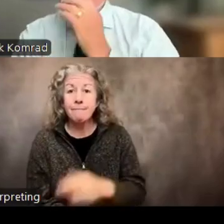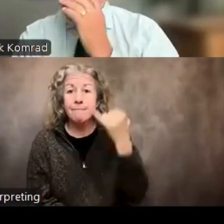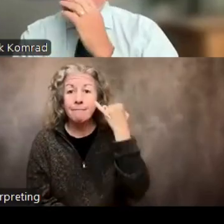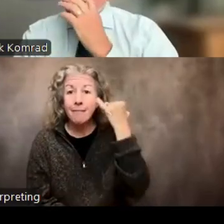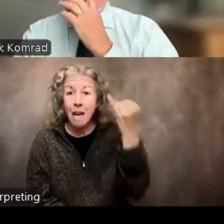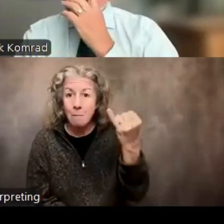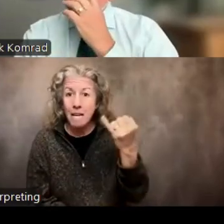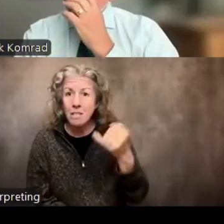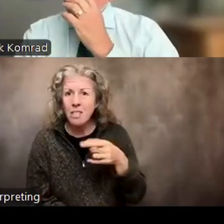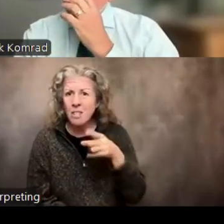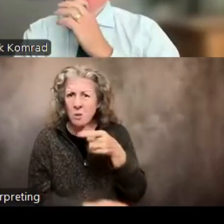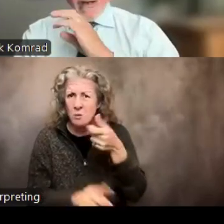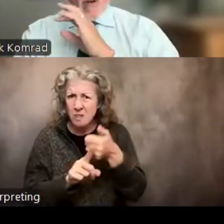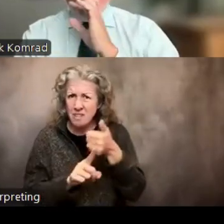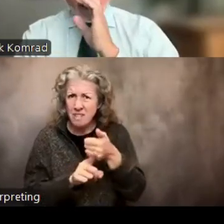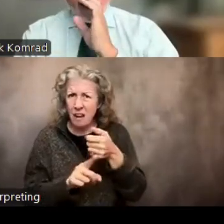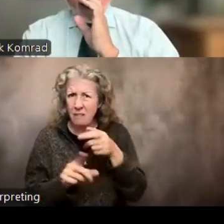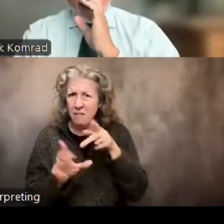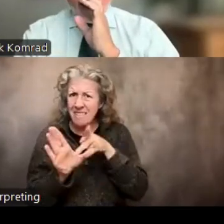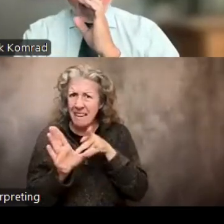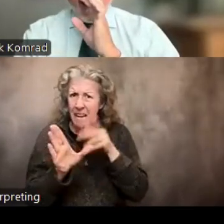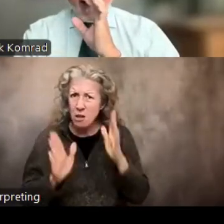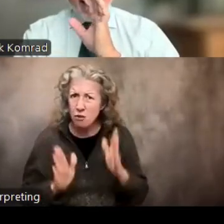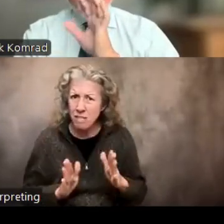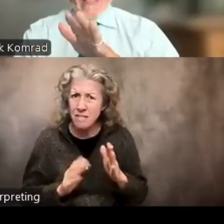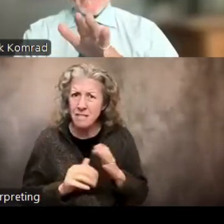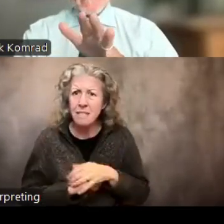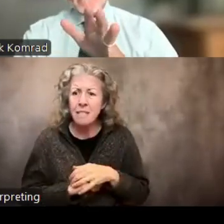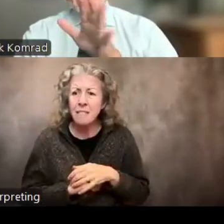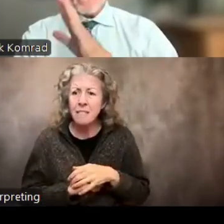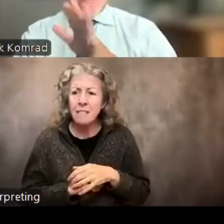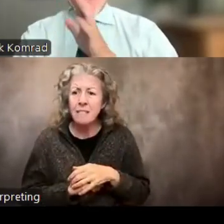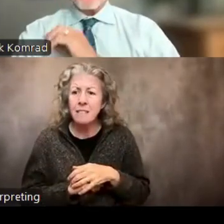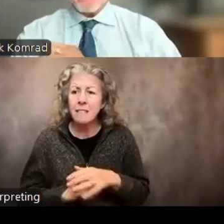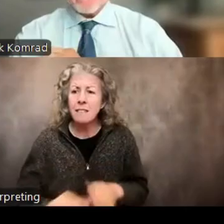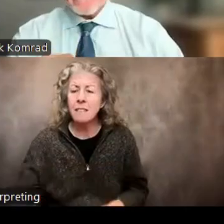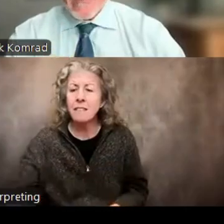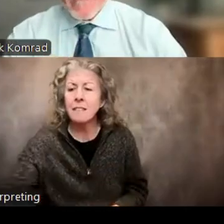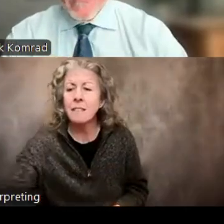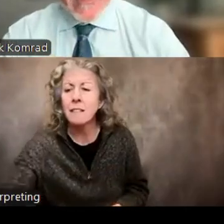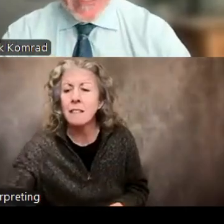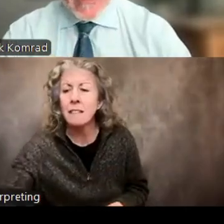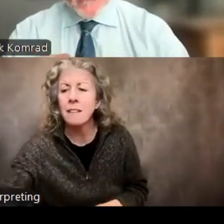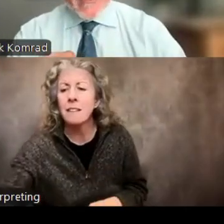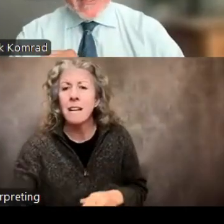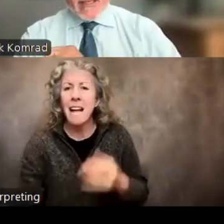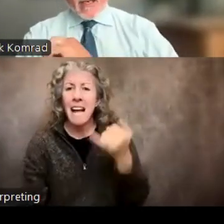psychiatrist. Then you know that half of the psychiatrists there